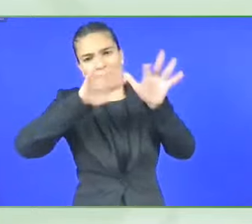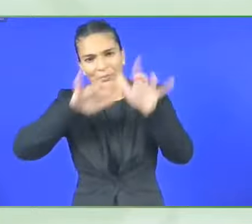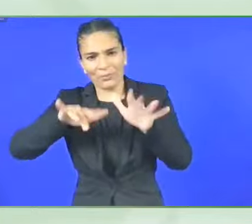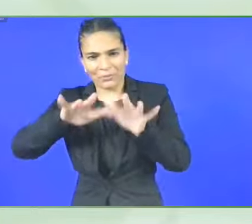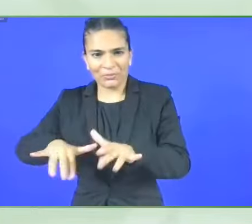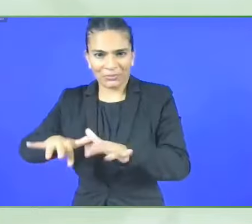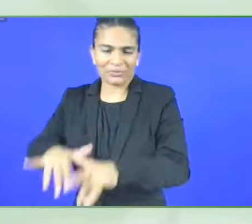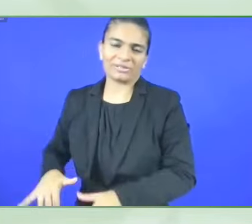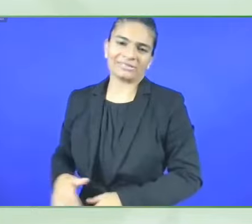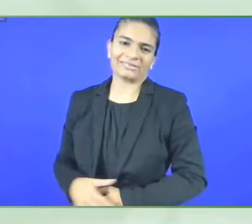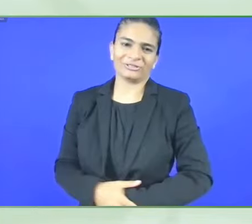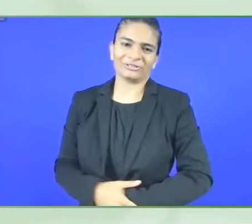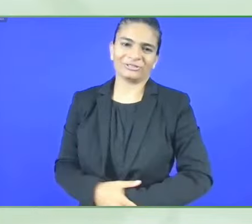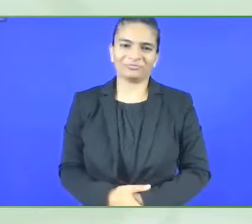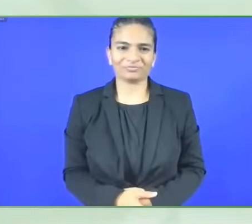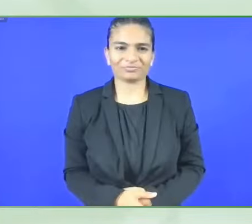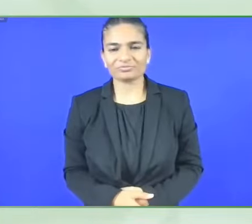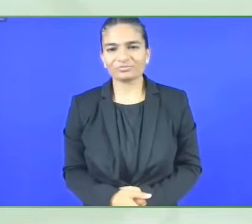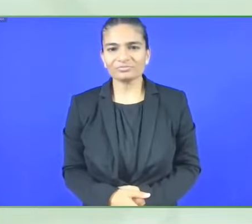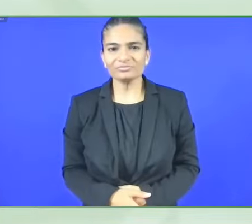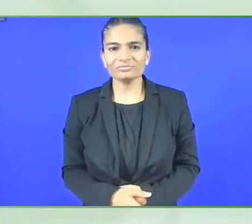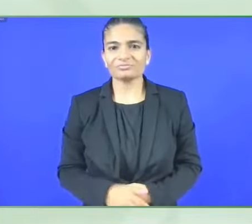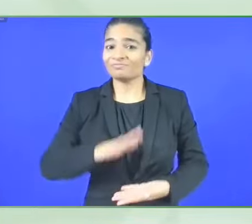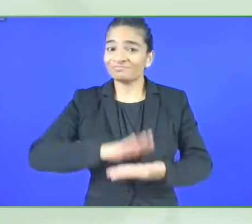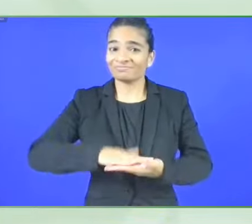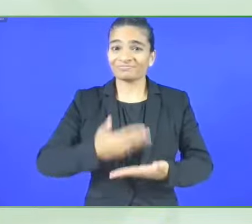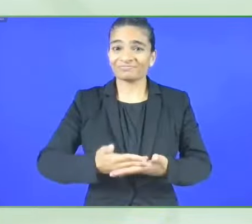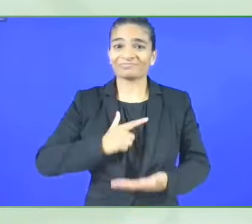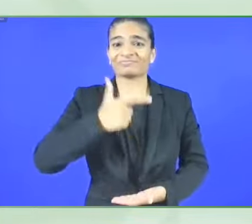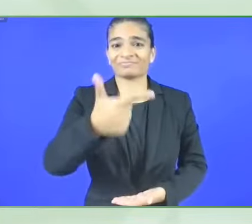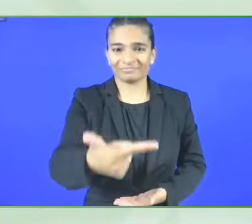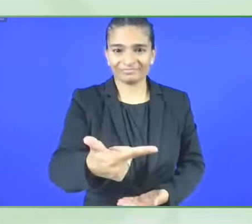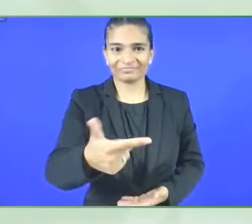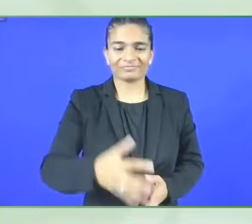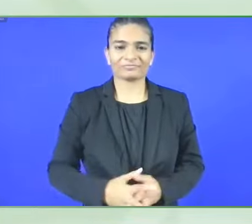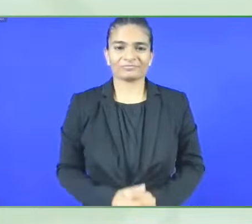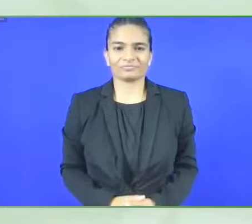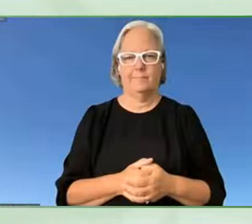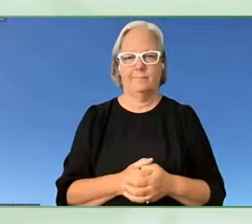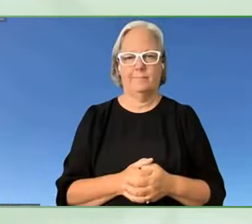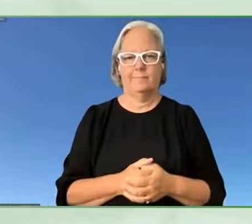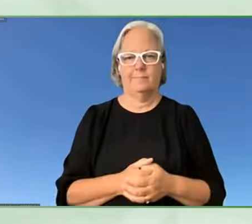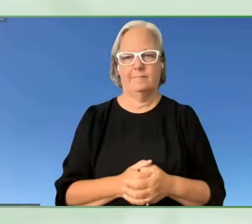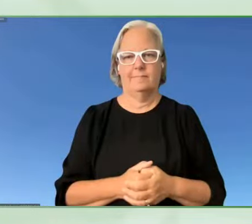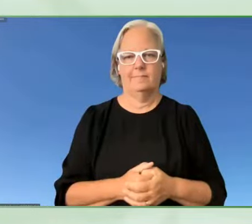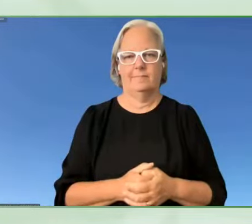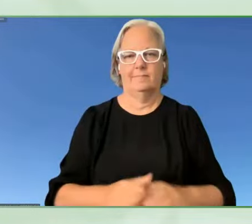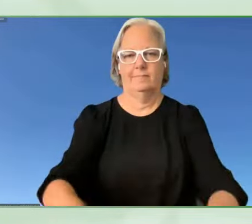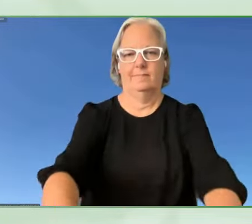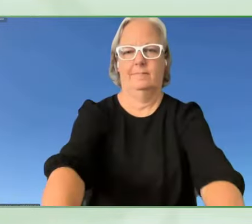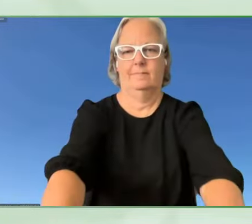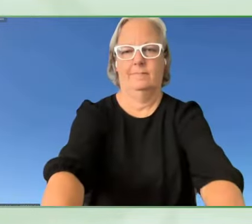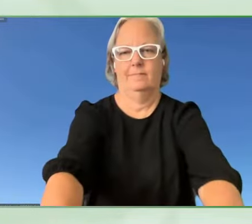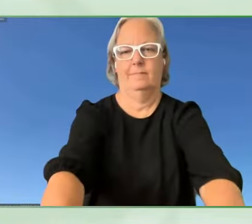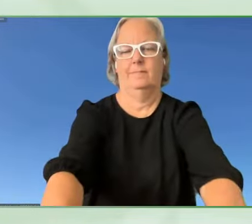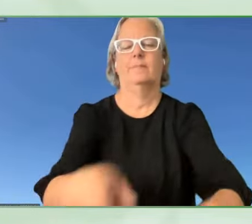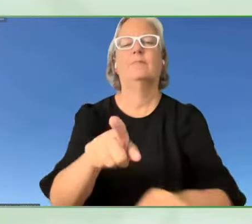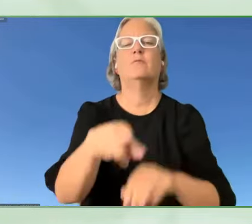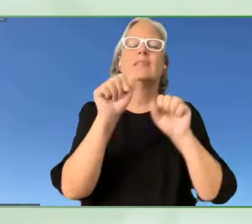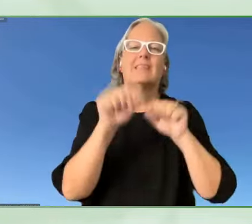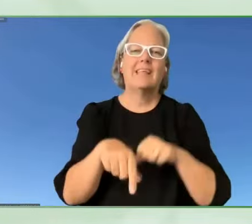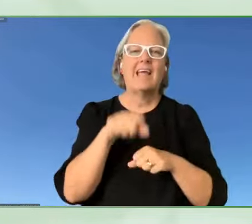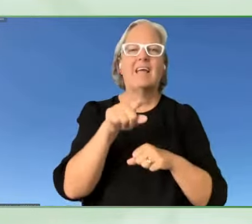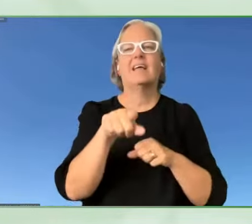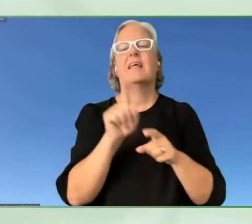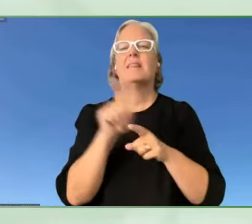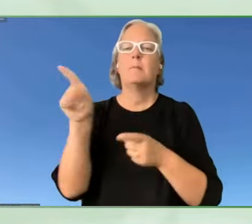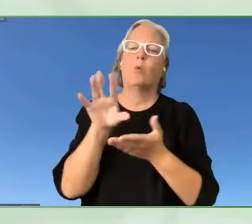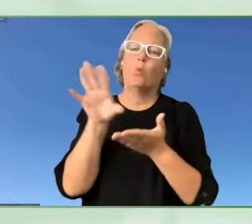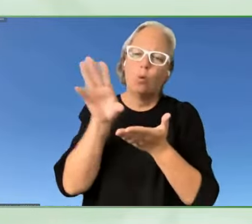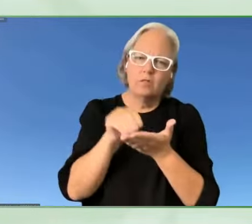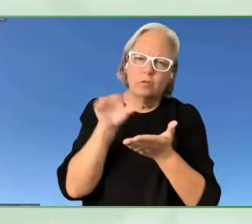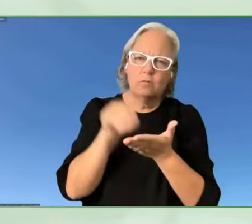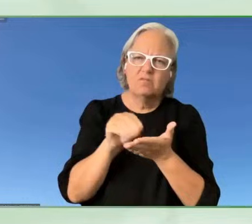diversity in needs, requiring diversity in solutions and approaches.